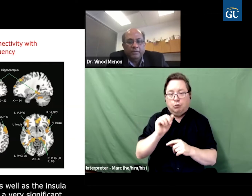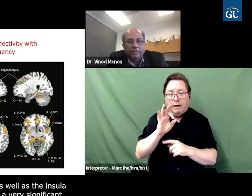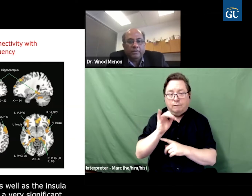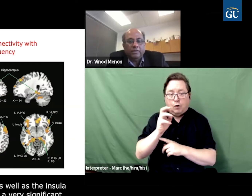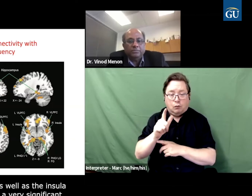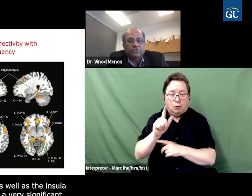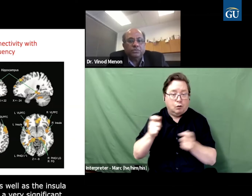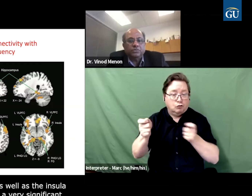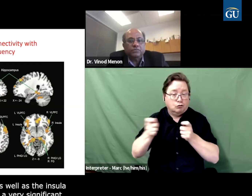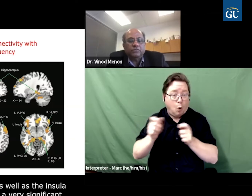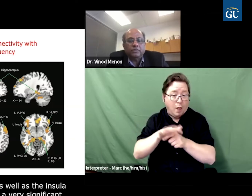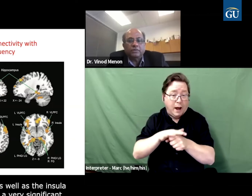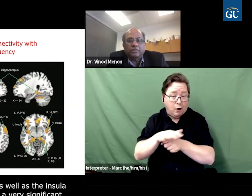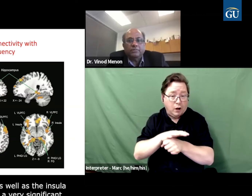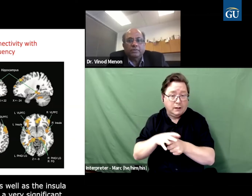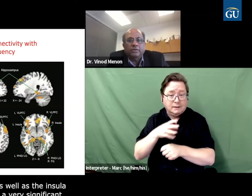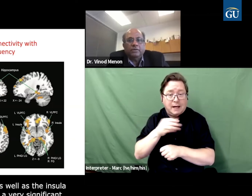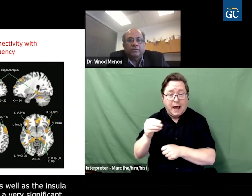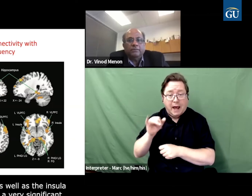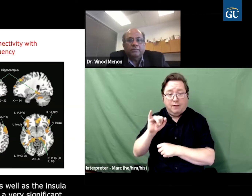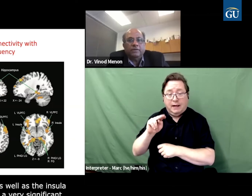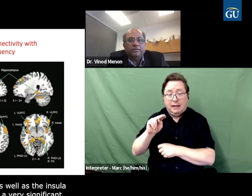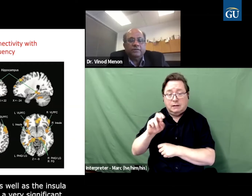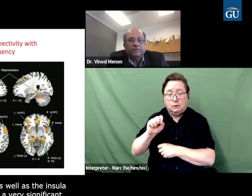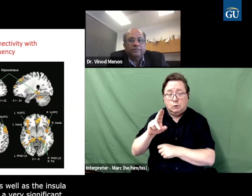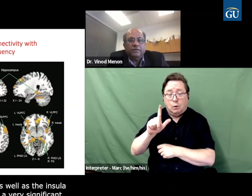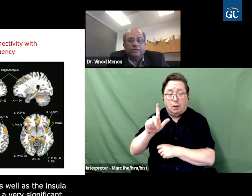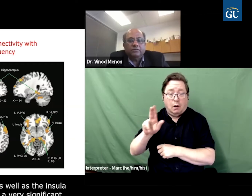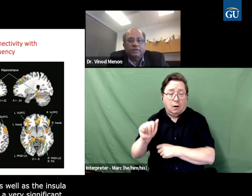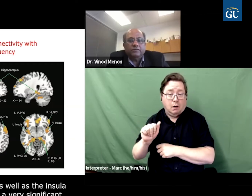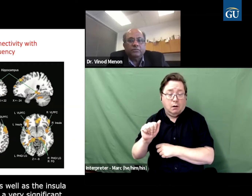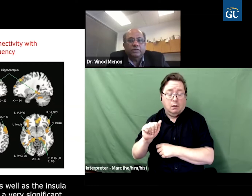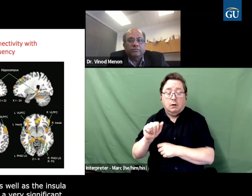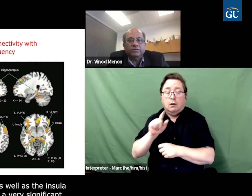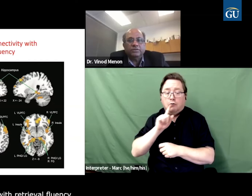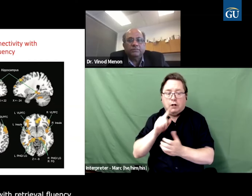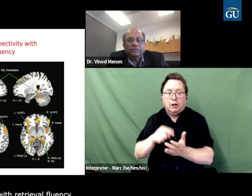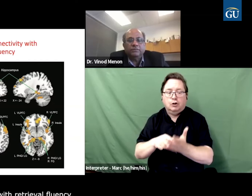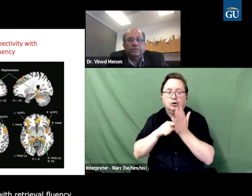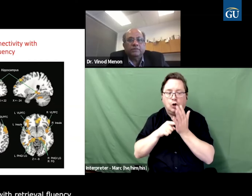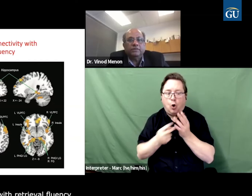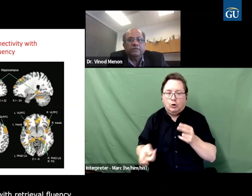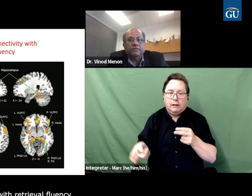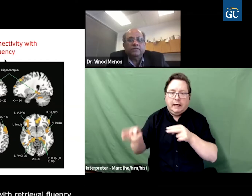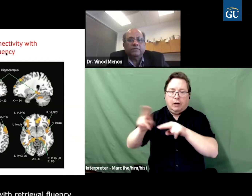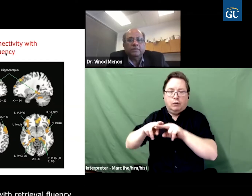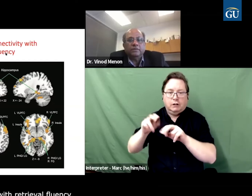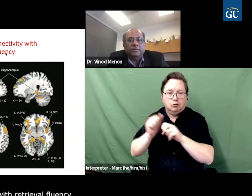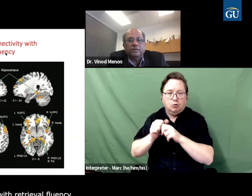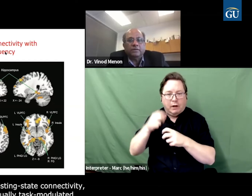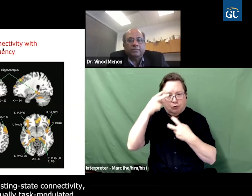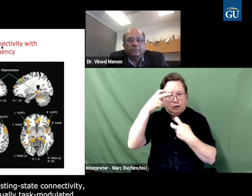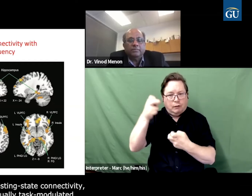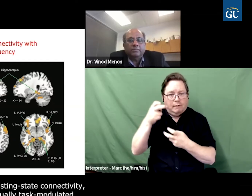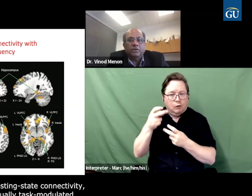insula shows a very significant increase with retrieval